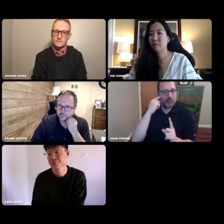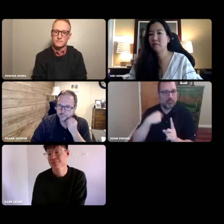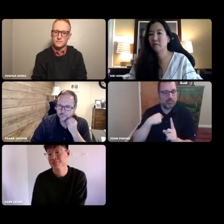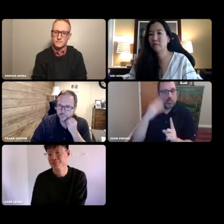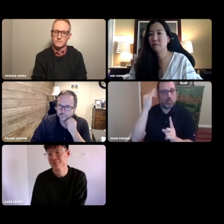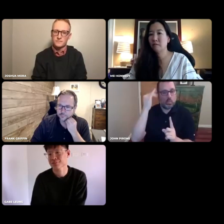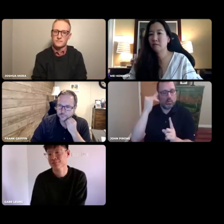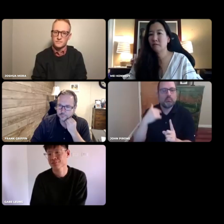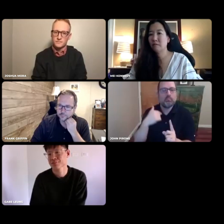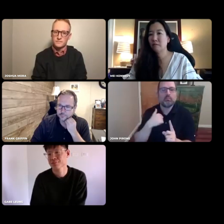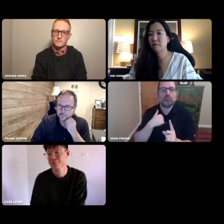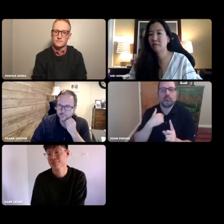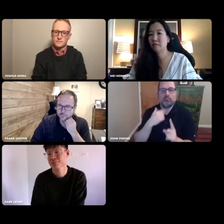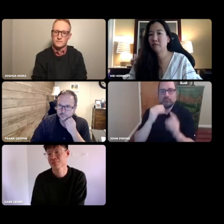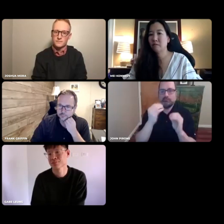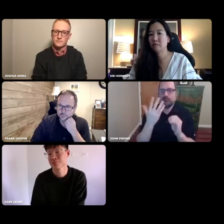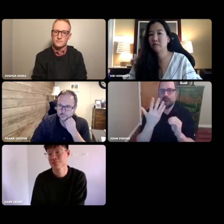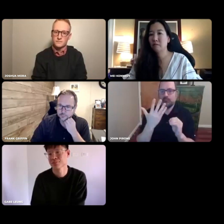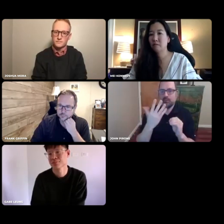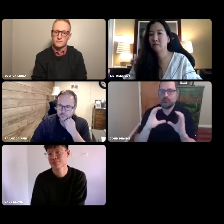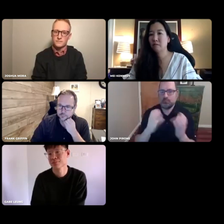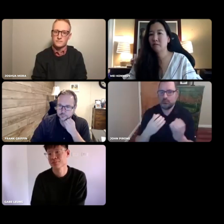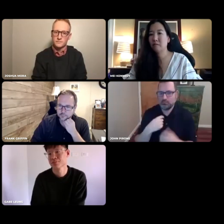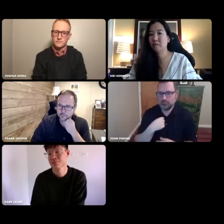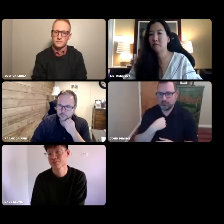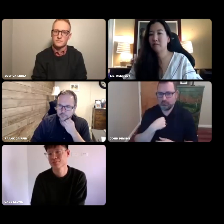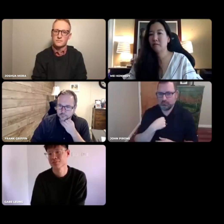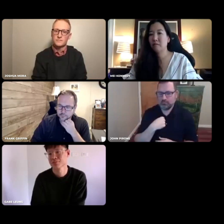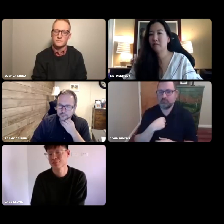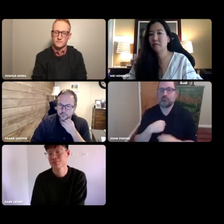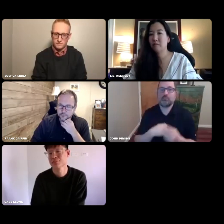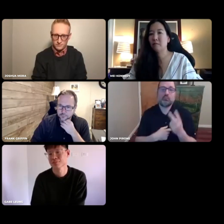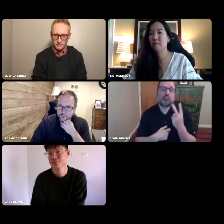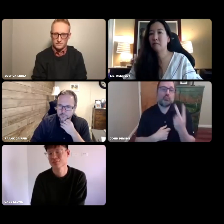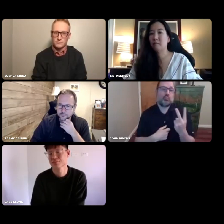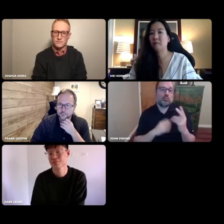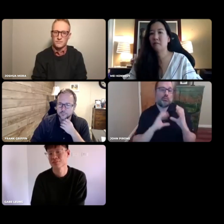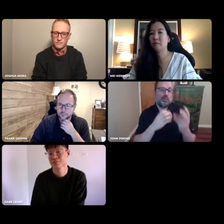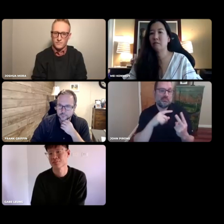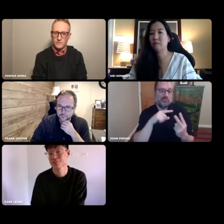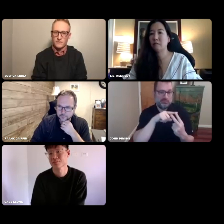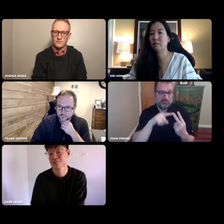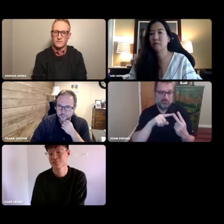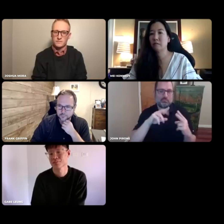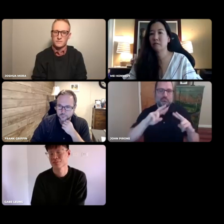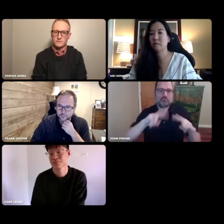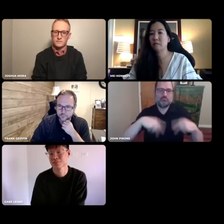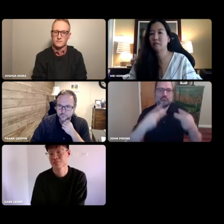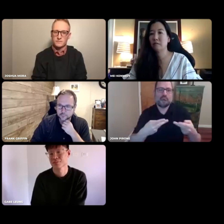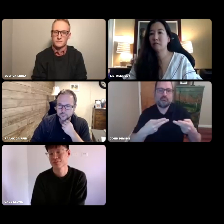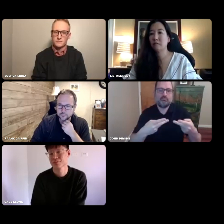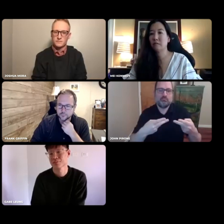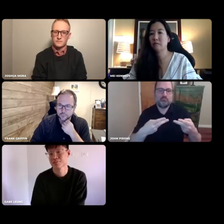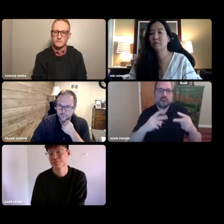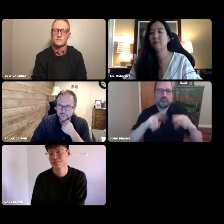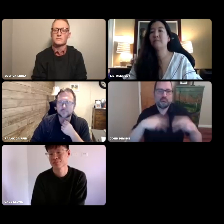It's been interesting for me. I teach 5 classes.